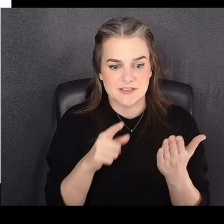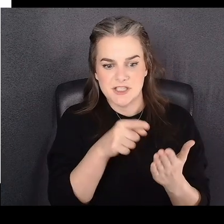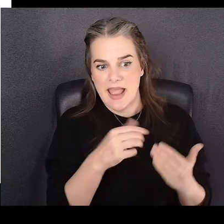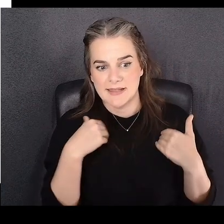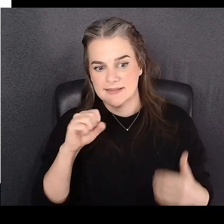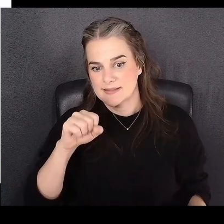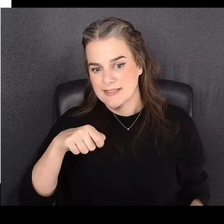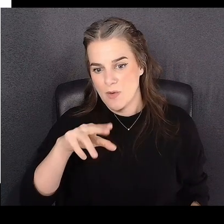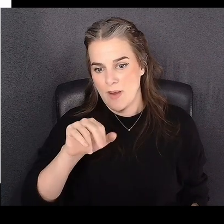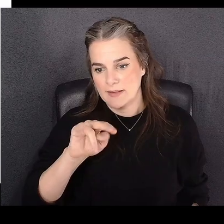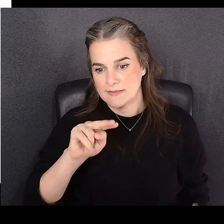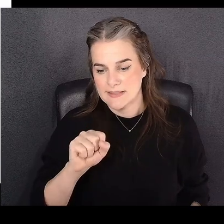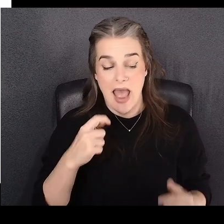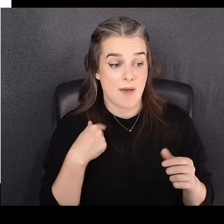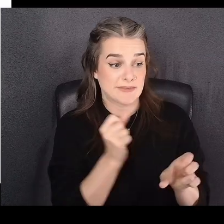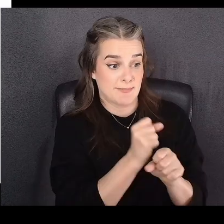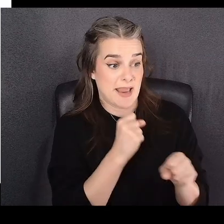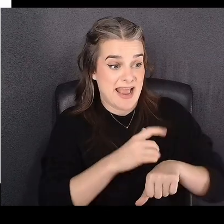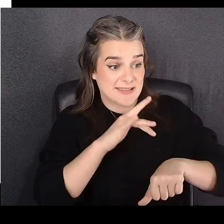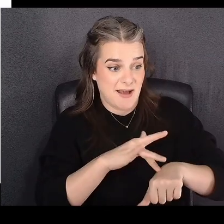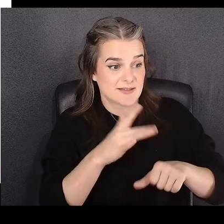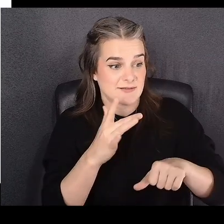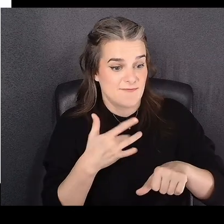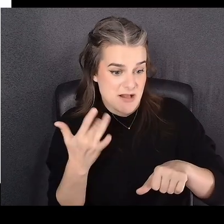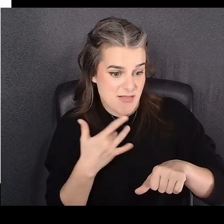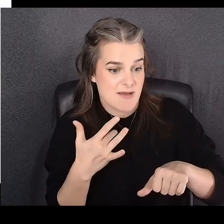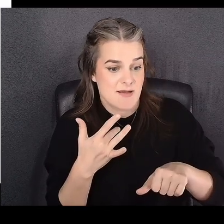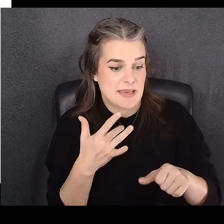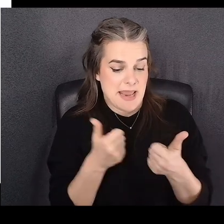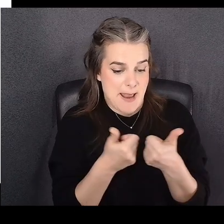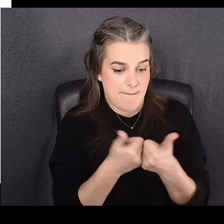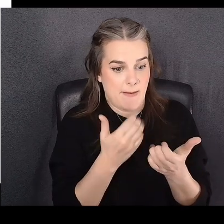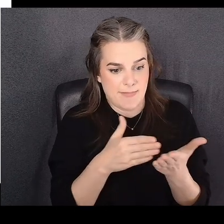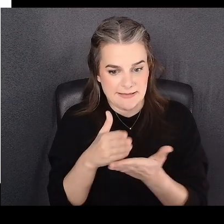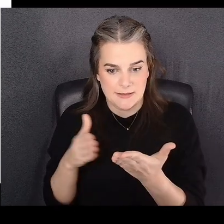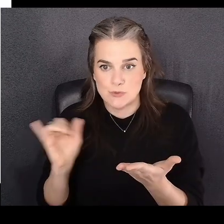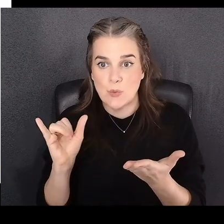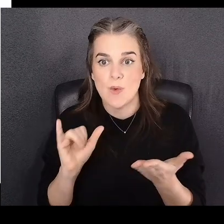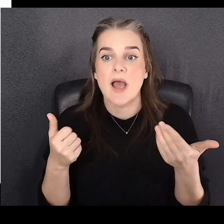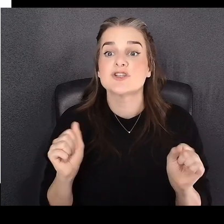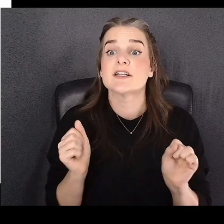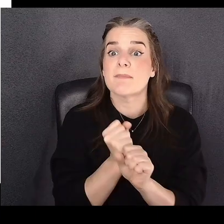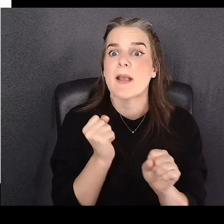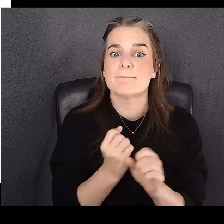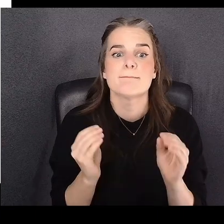So I try to make tabletop games a little bit more low tech,